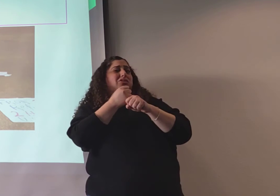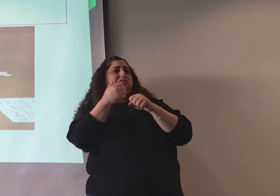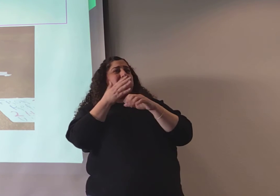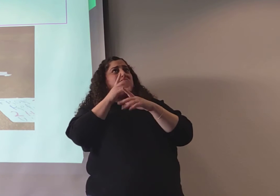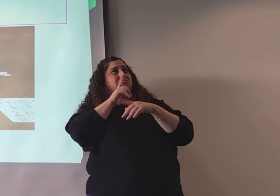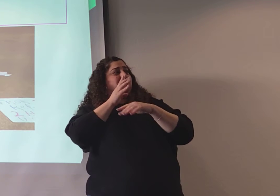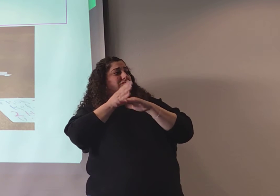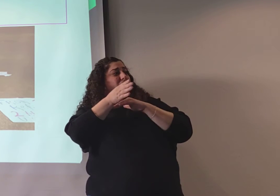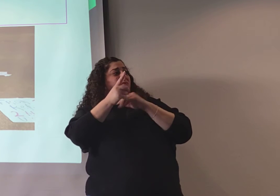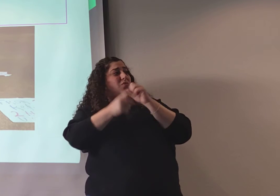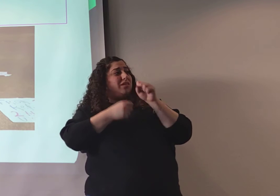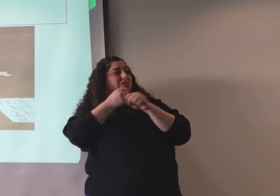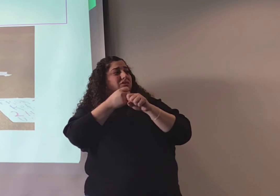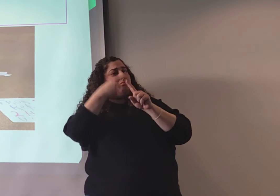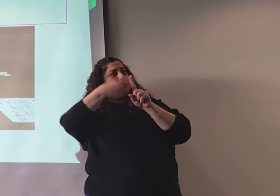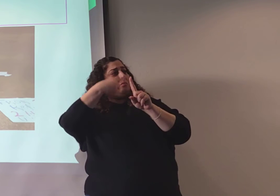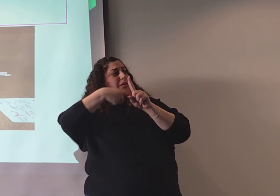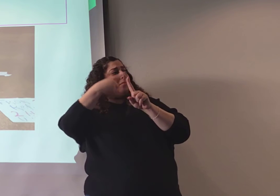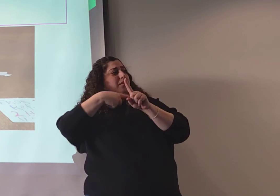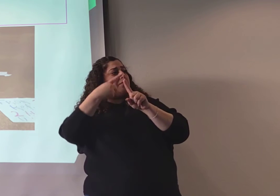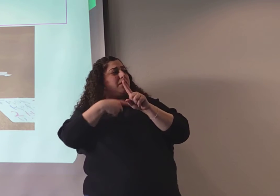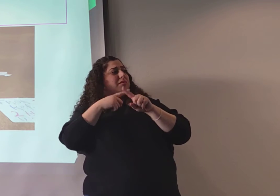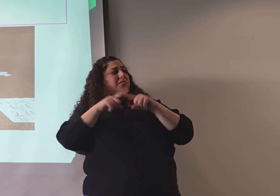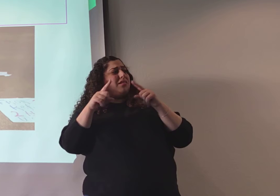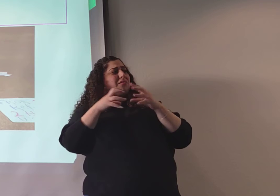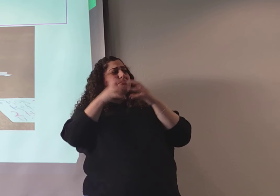So it depends on why the landlord is evicting.